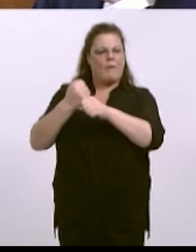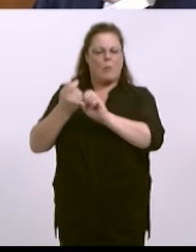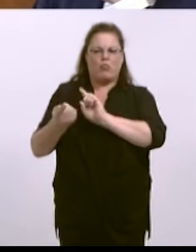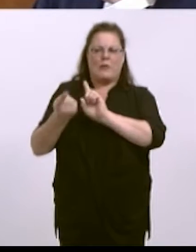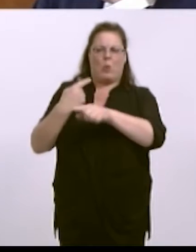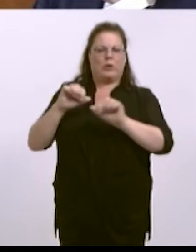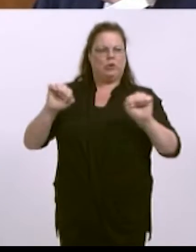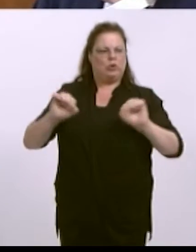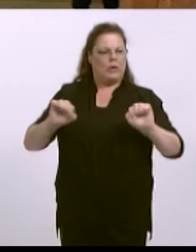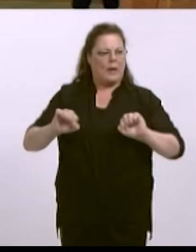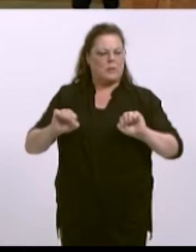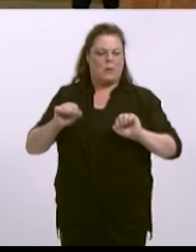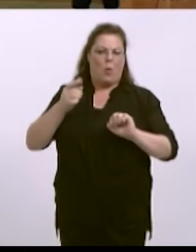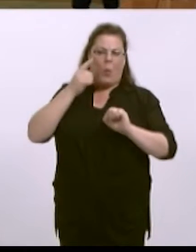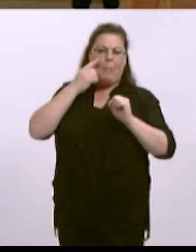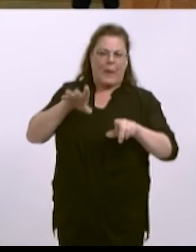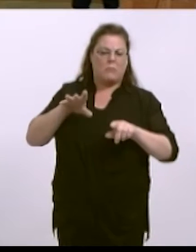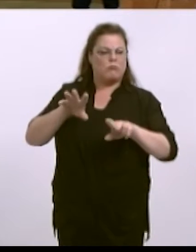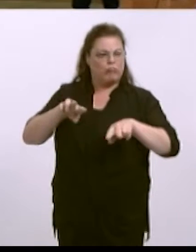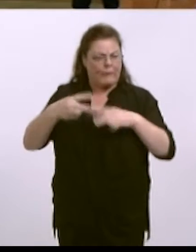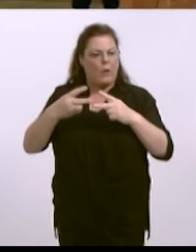and will be announced in due course. Mark Reckless: If the Governmentís mind is